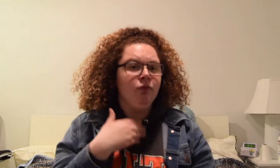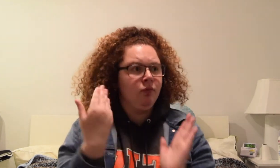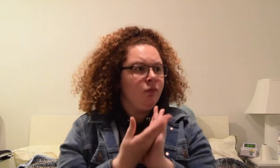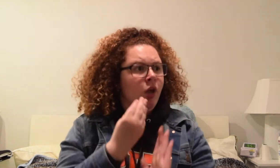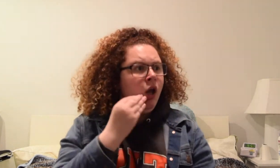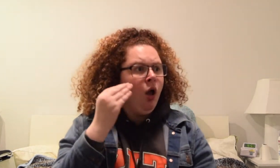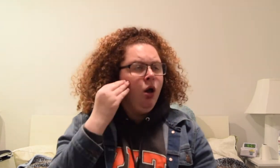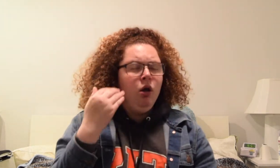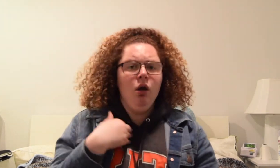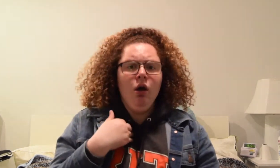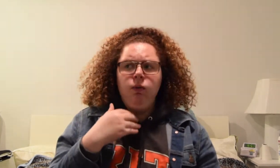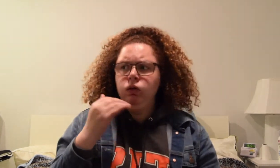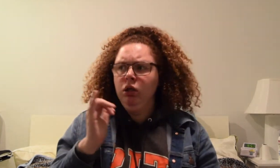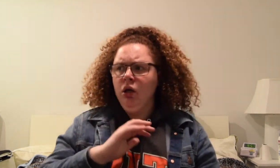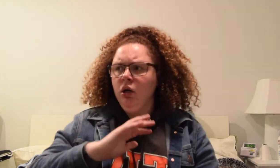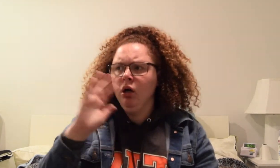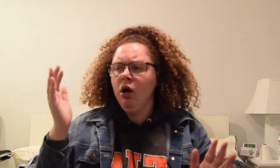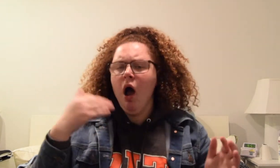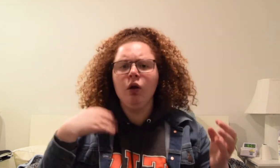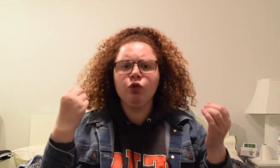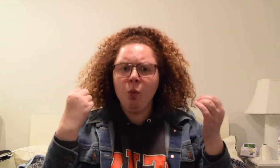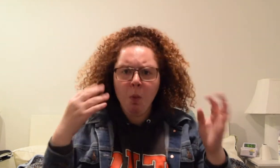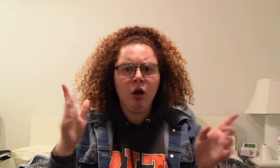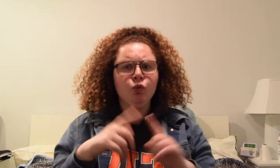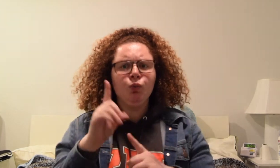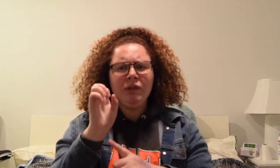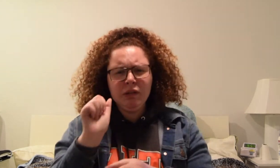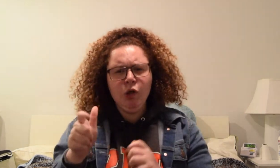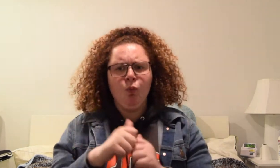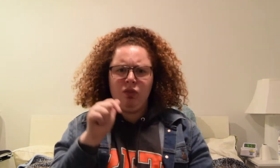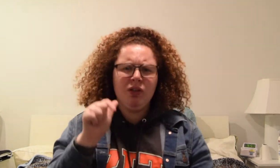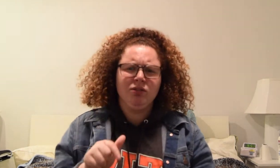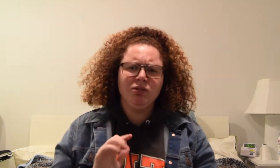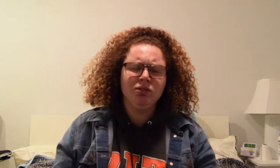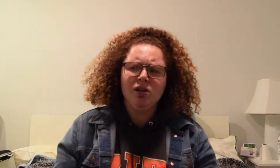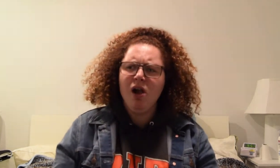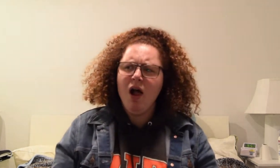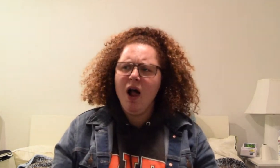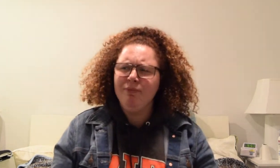When I arrive home, oh boy I don't want to deal with this anymore